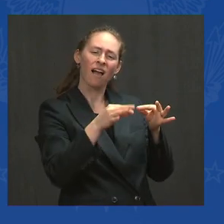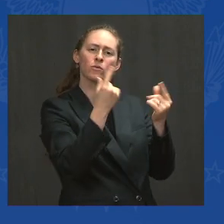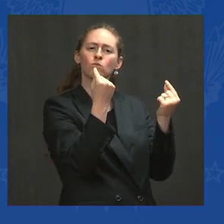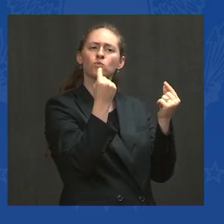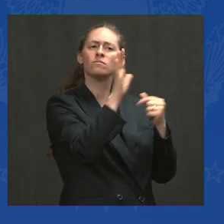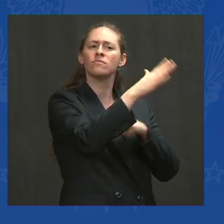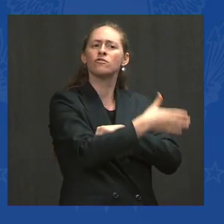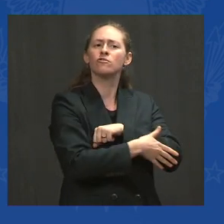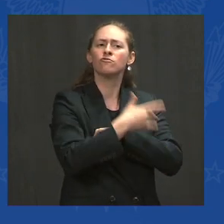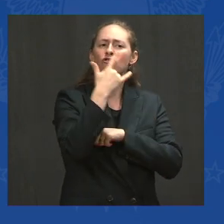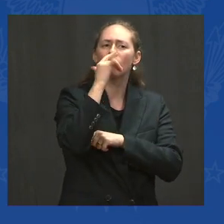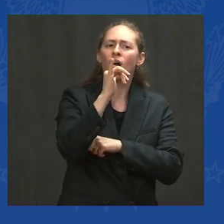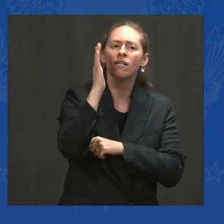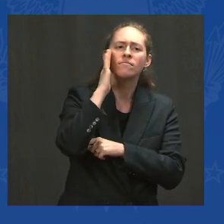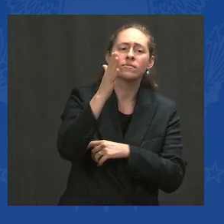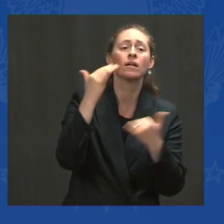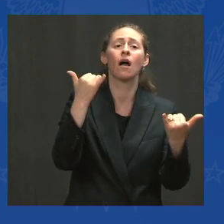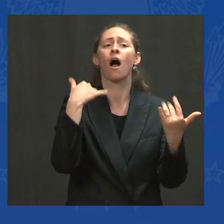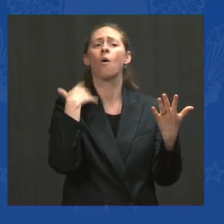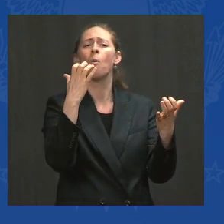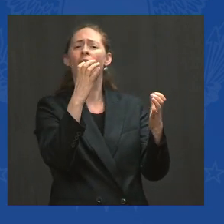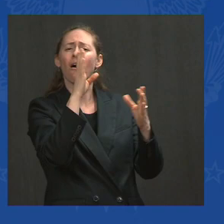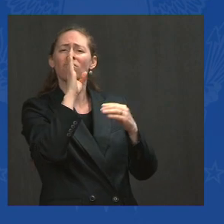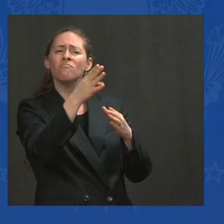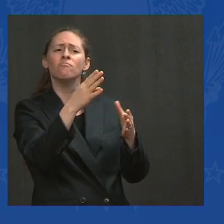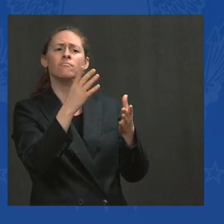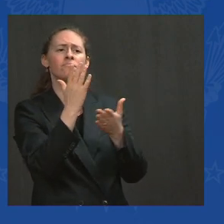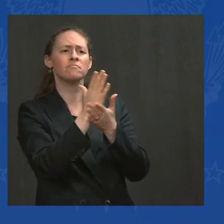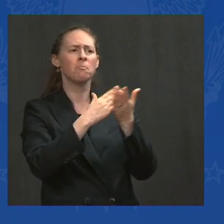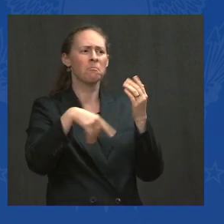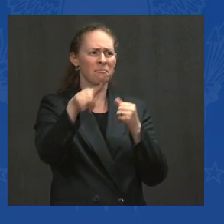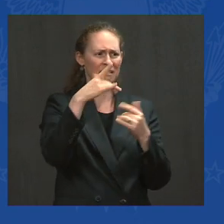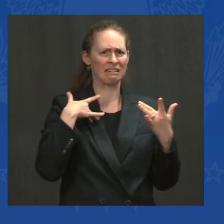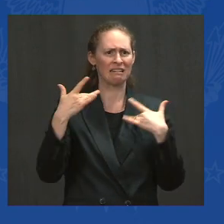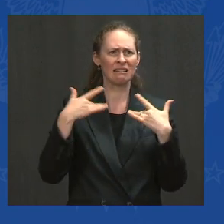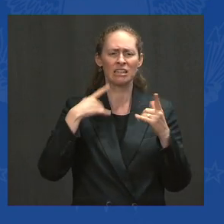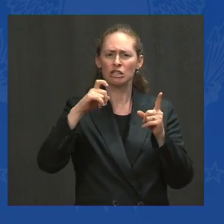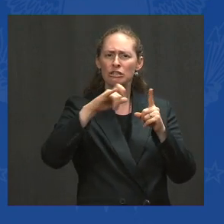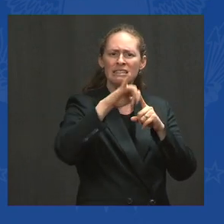Their argument is that we should stay with the Afghan -- in Afghanistan indefinitely.